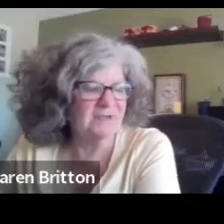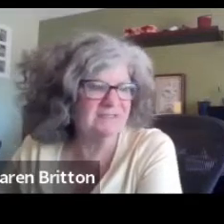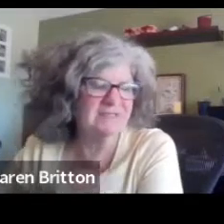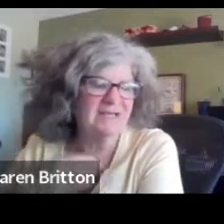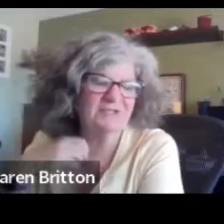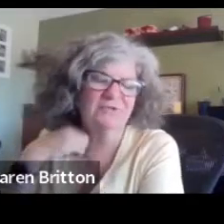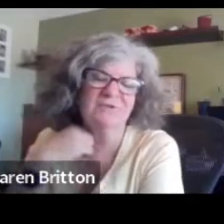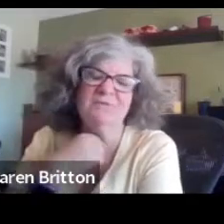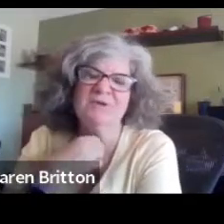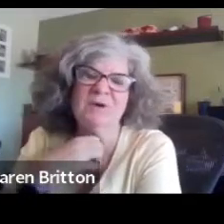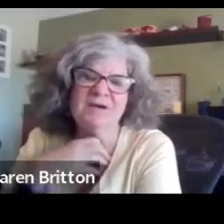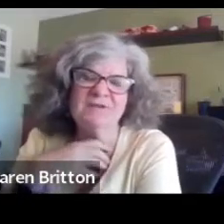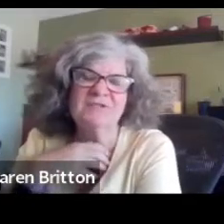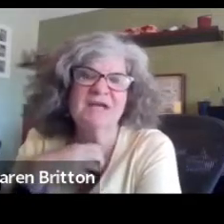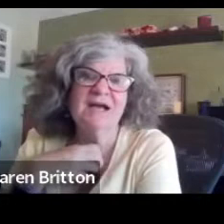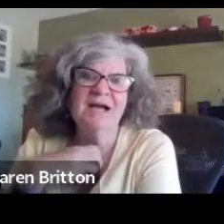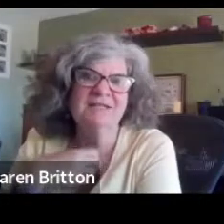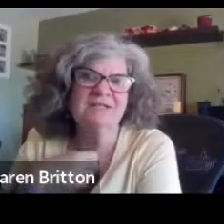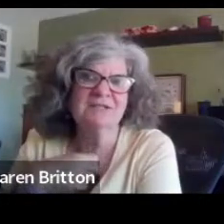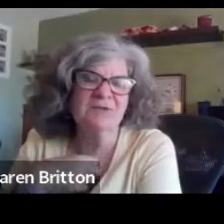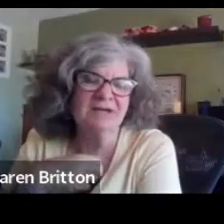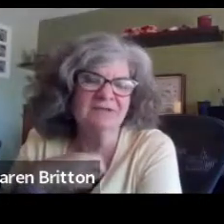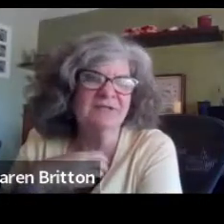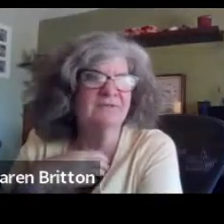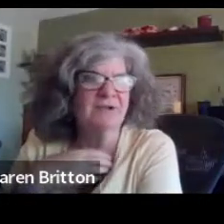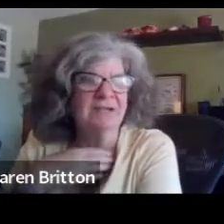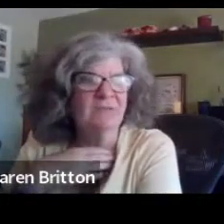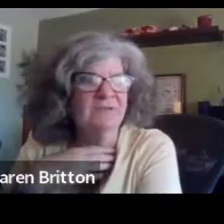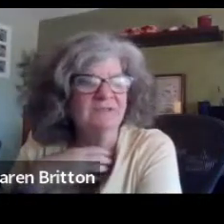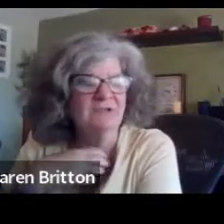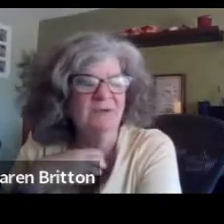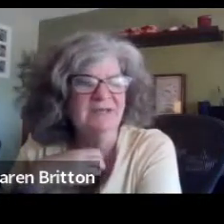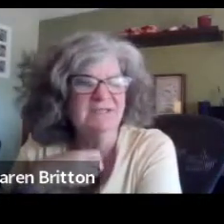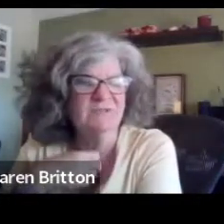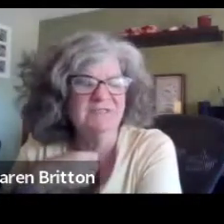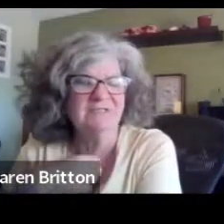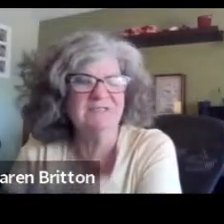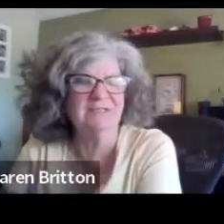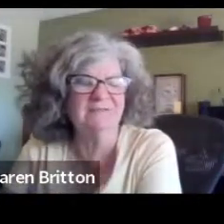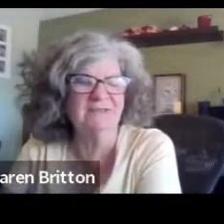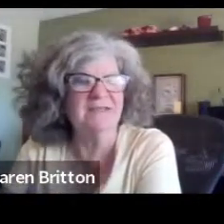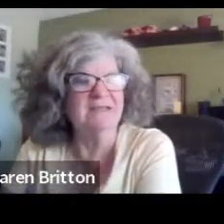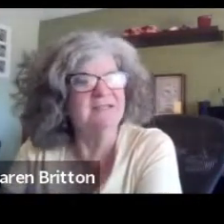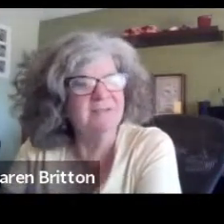has a statute that requires us to do counseling for anyone going into assisted living to make